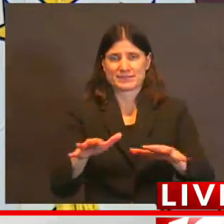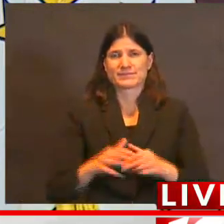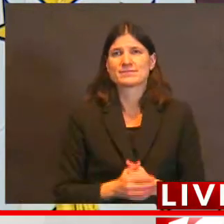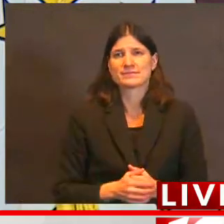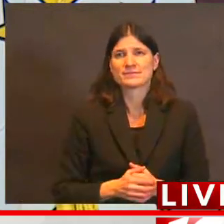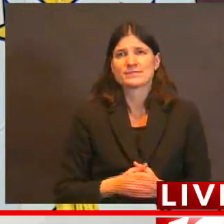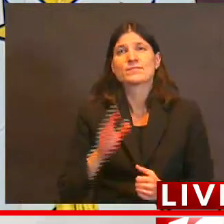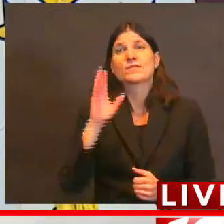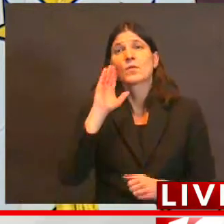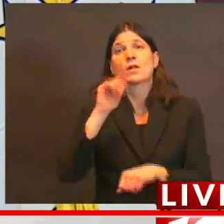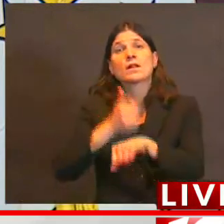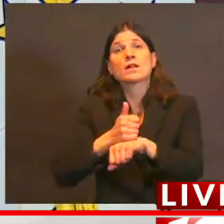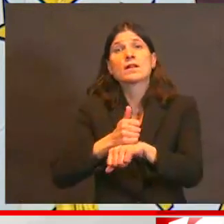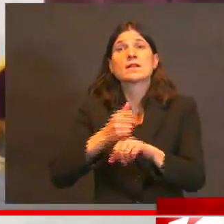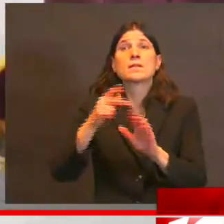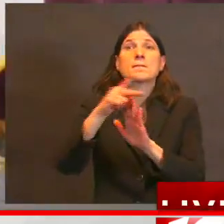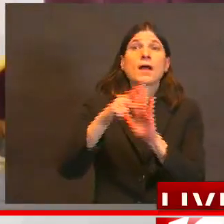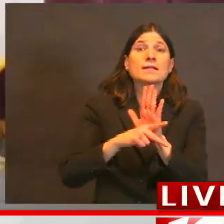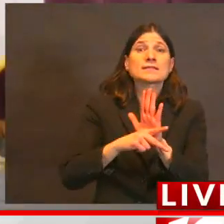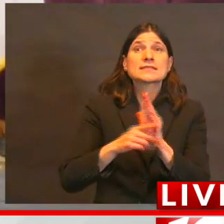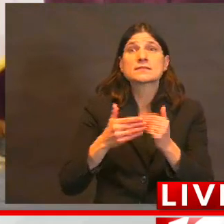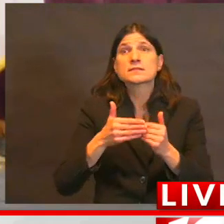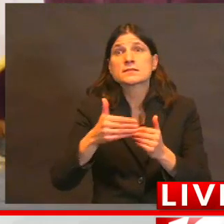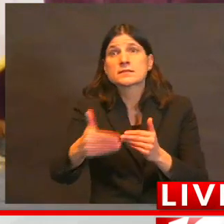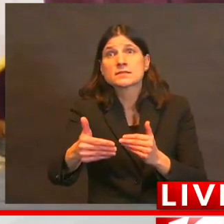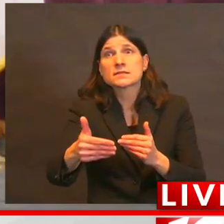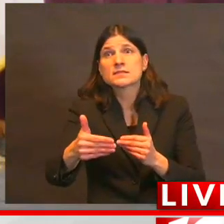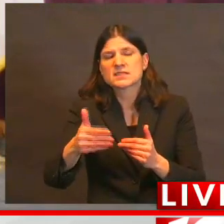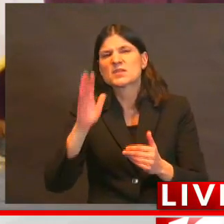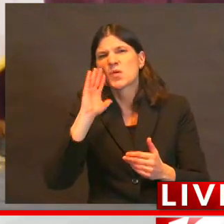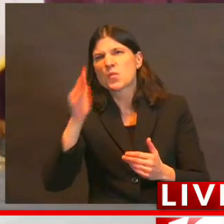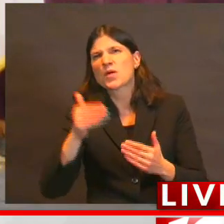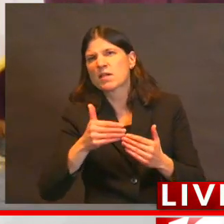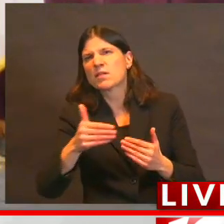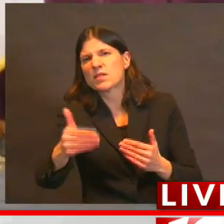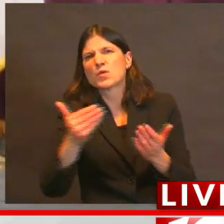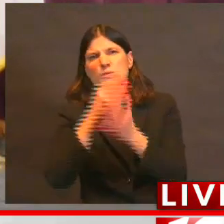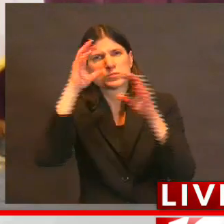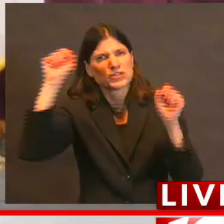SUPPORTIVE OF KNOWING THAT THERE'S GOING TO BE EVEN STRONGER POLICIES IN PLACE ON